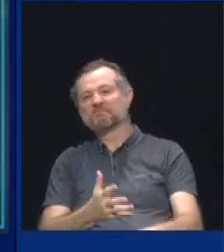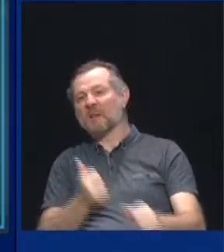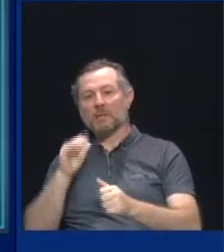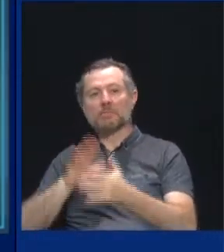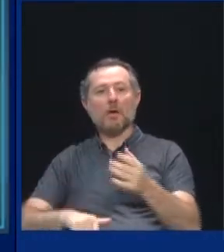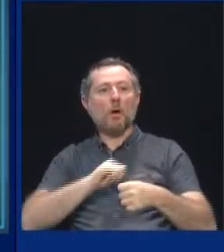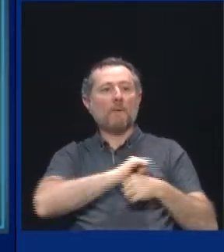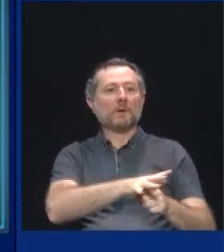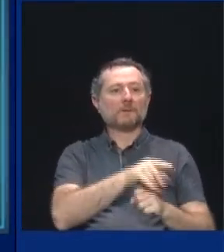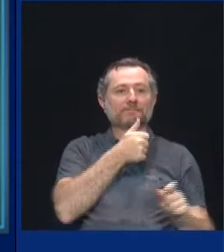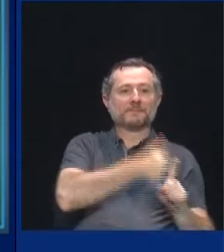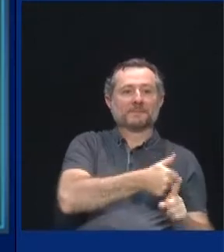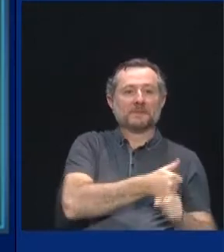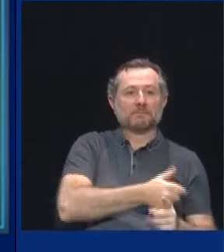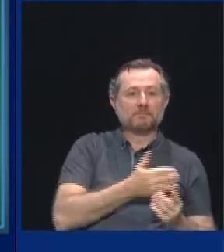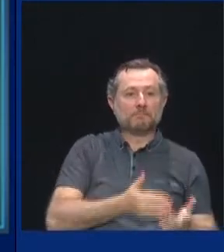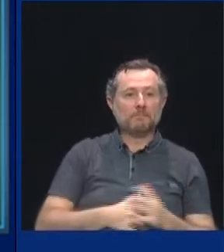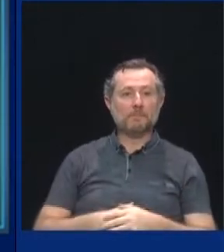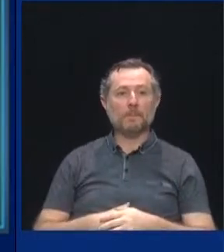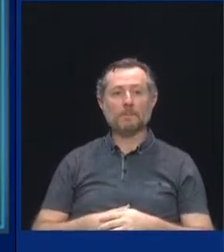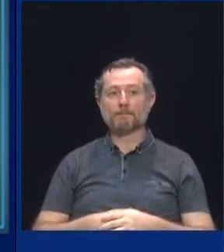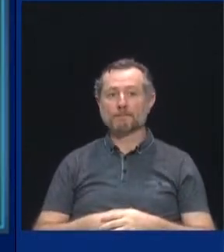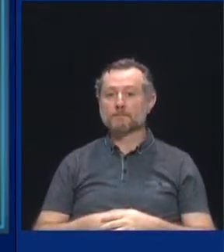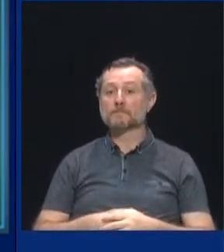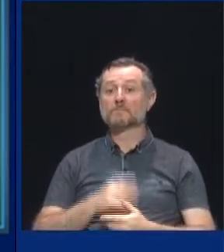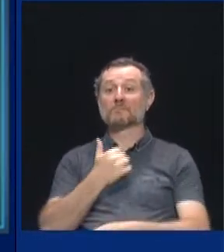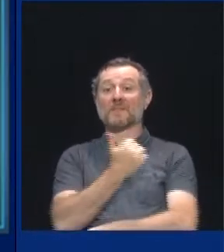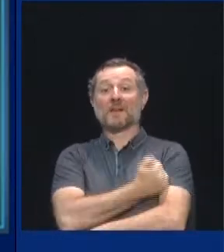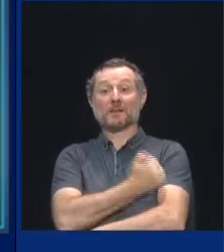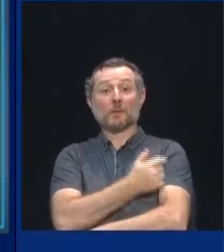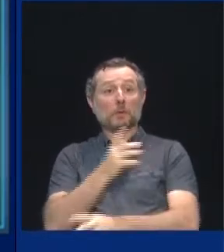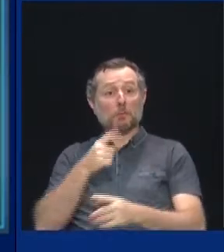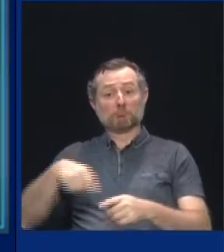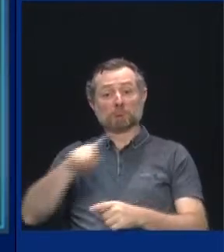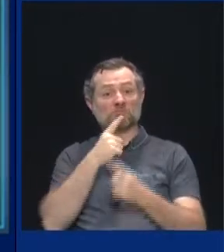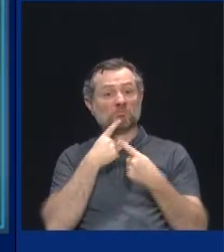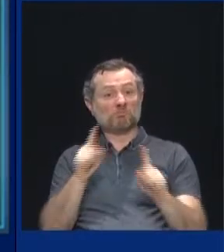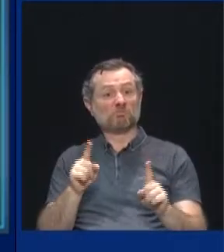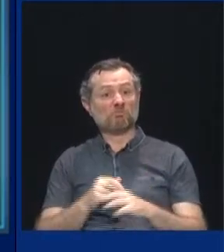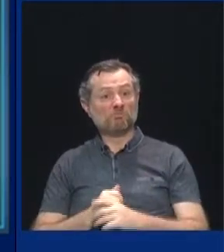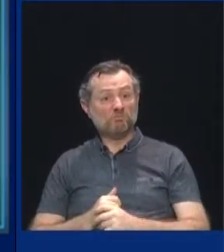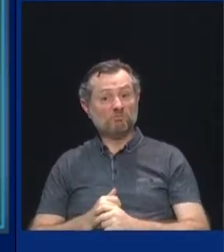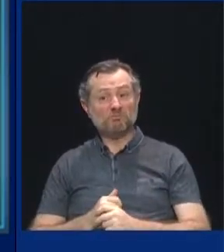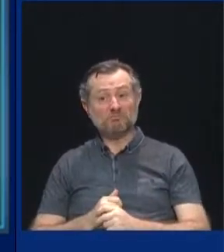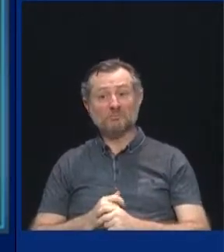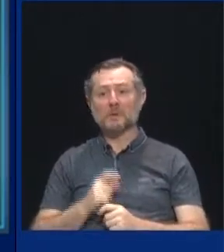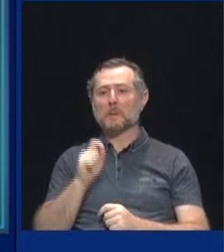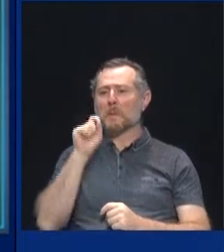IT IS WHAT THEY SAY IT IS. IT IS SPREADING FASTER THAN THE NORMAL COVID VIRUS.